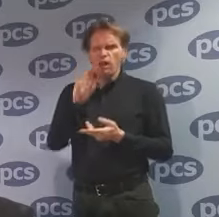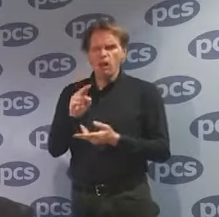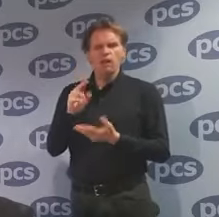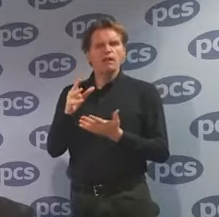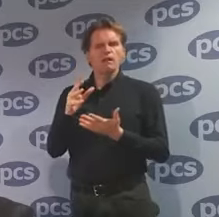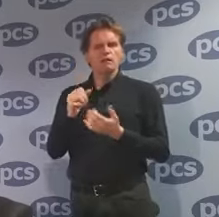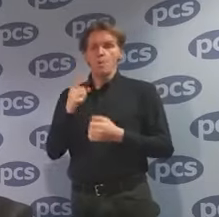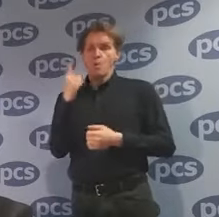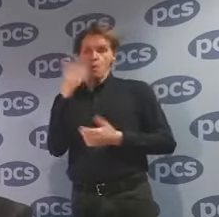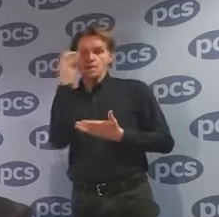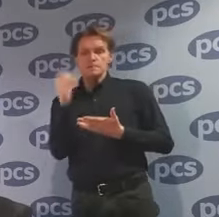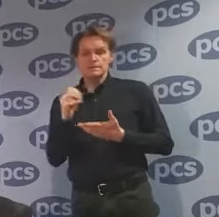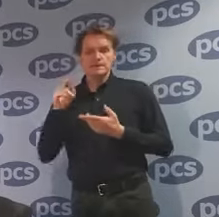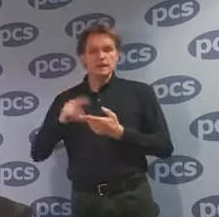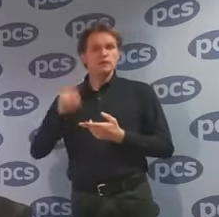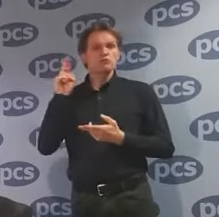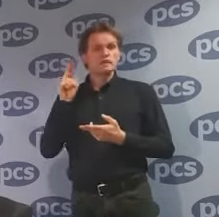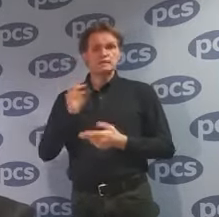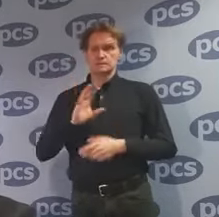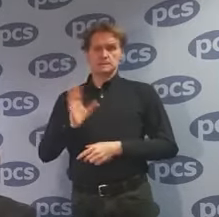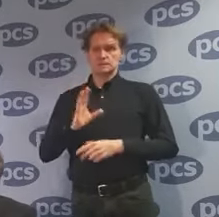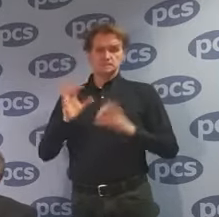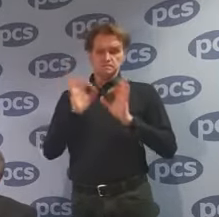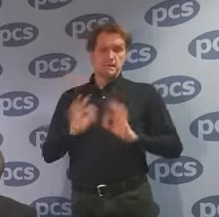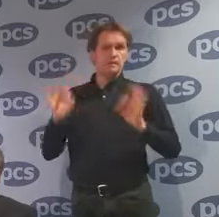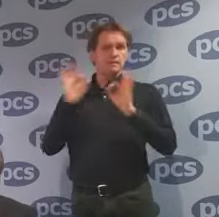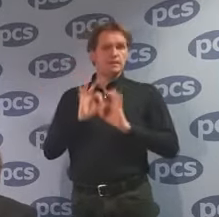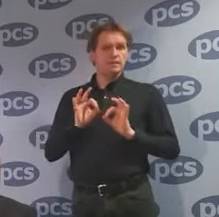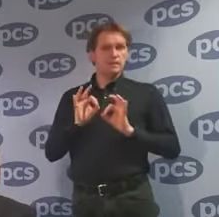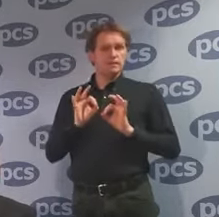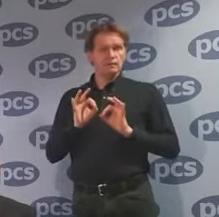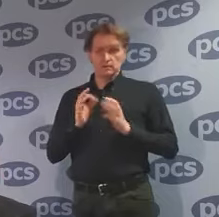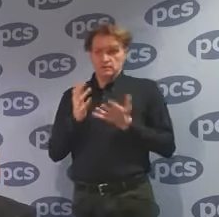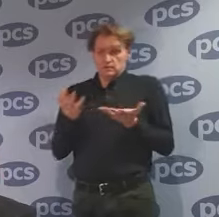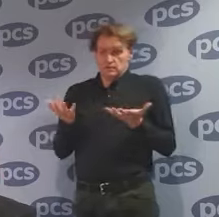deeper and even more painful so if I was going to sum that up you would say that